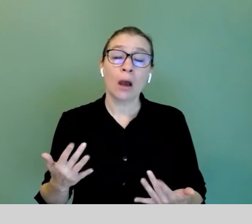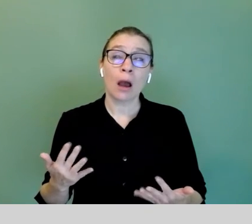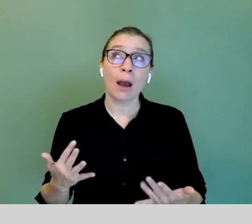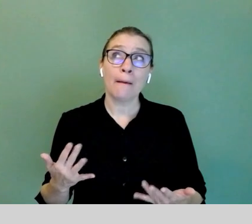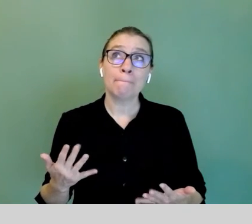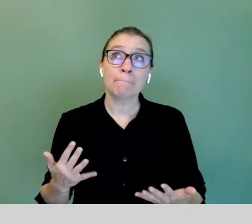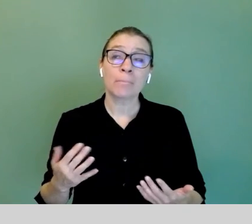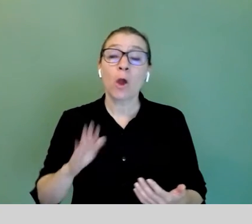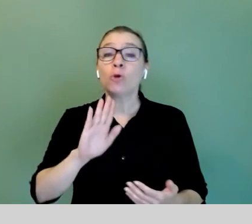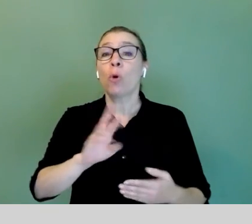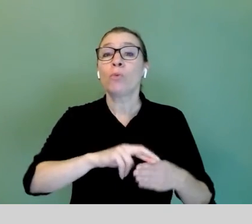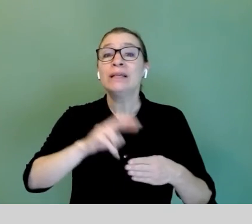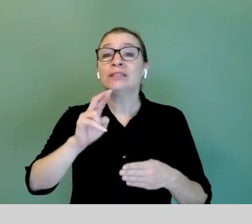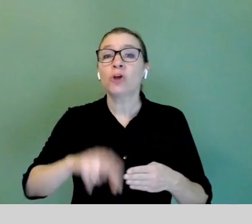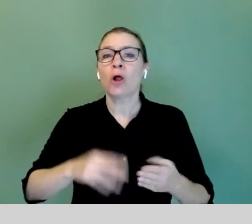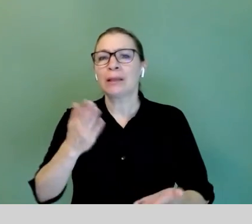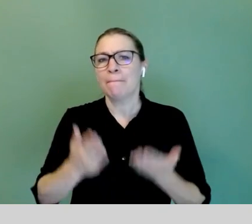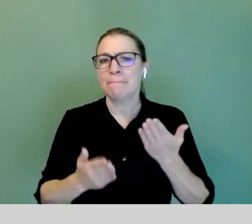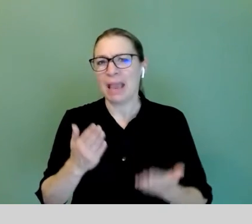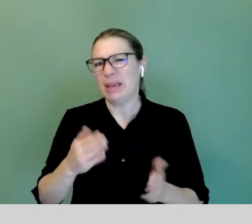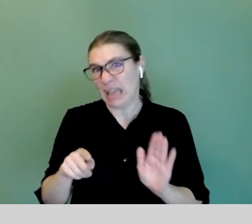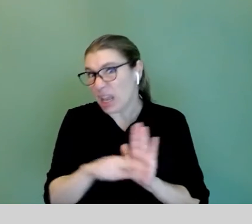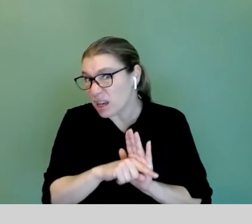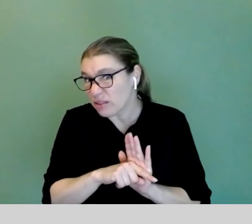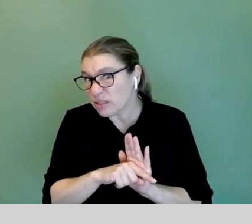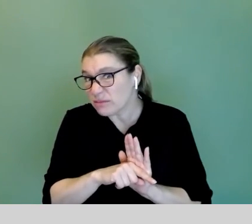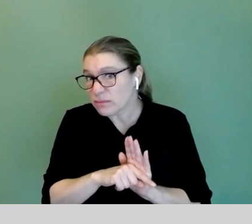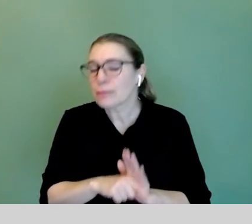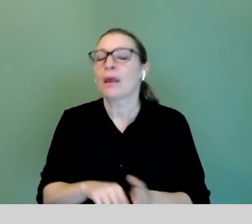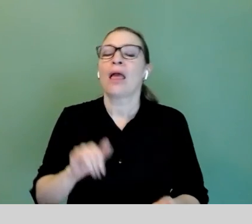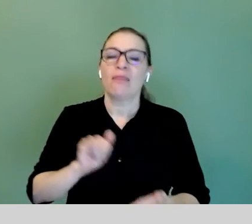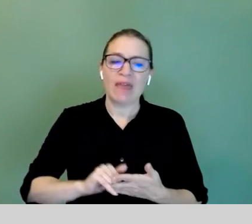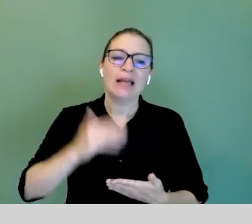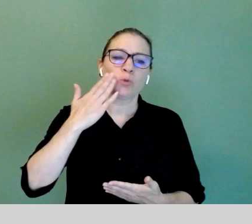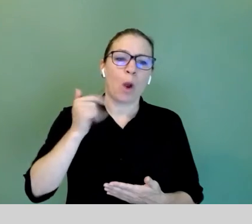then your result may be even negative.